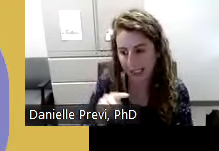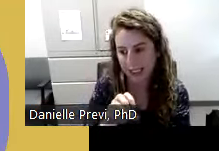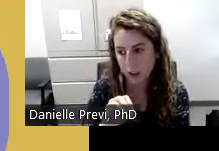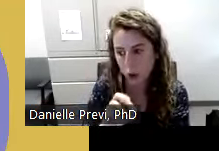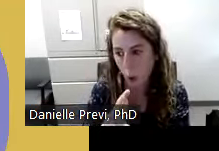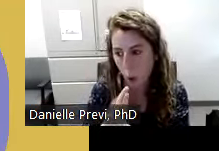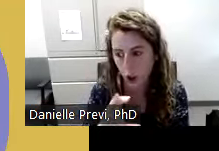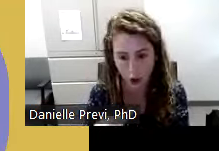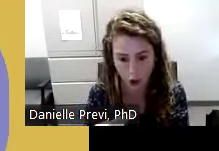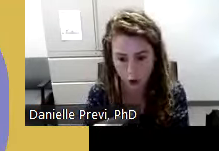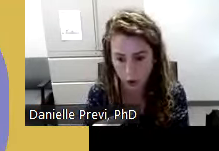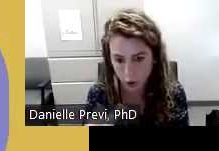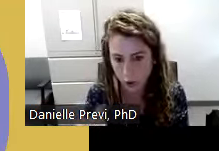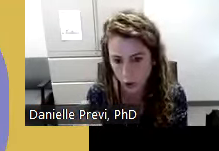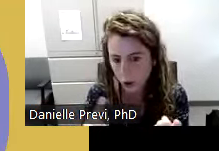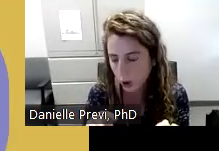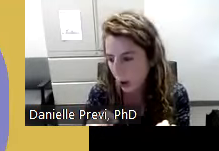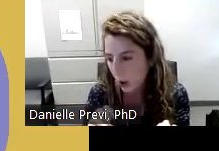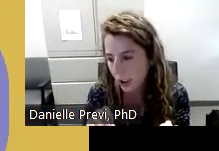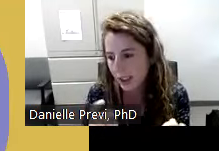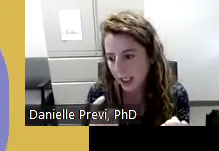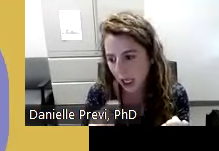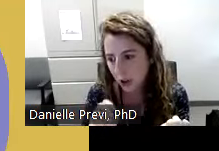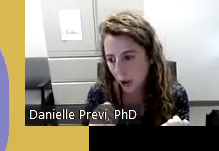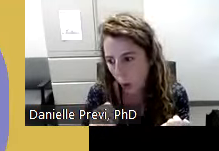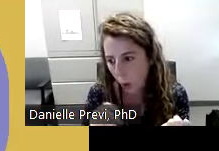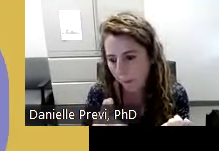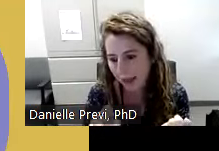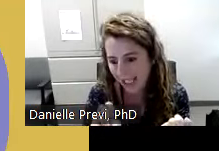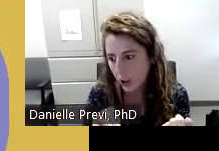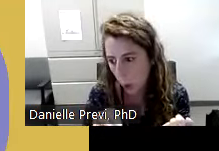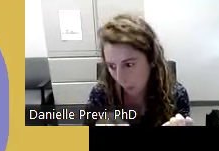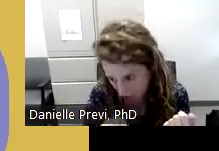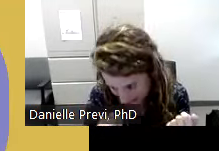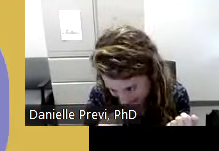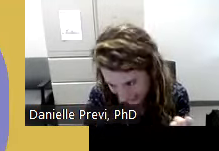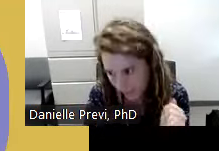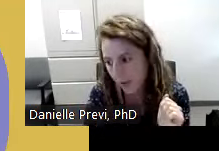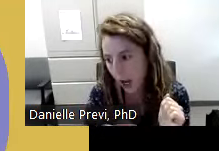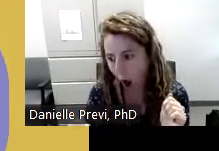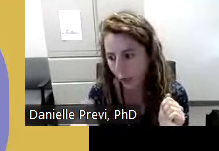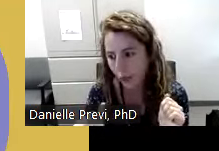A good acronym to keep in mind when it comes to hearing loss is TORCH, T-O-R-C-H, referring